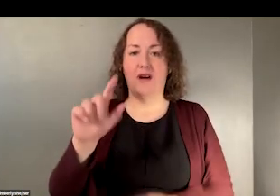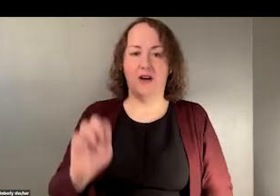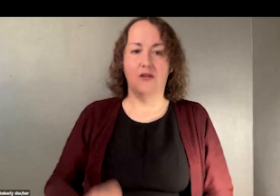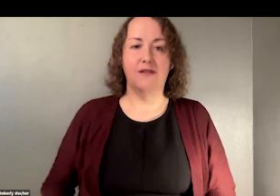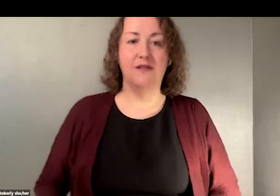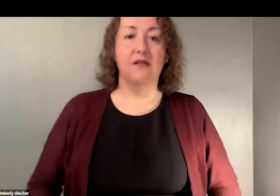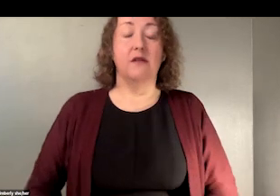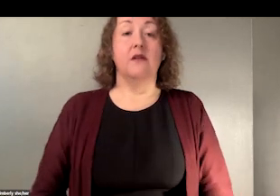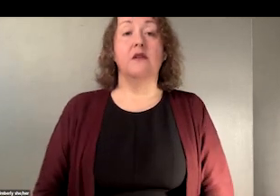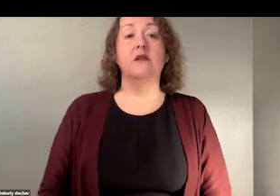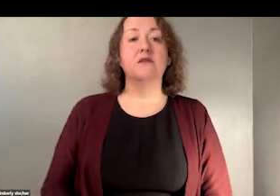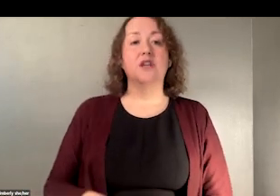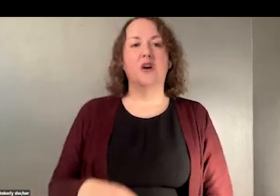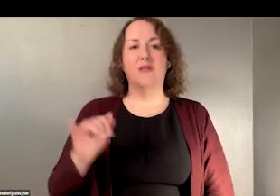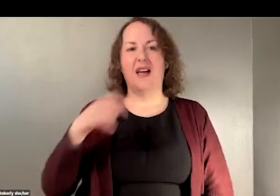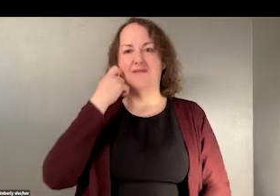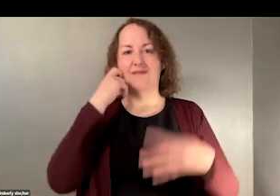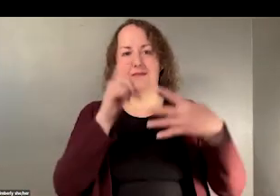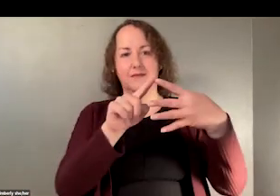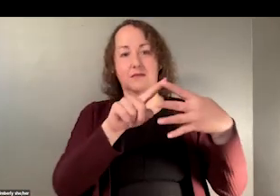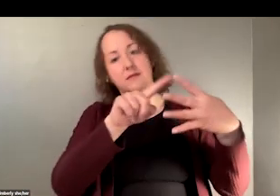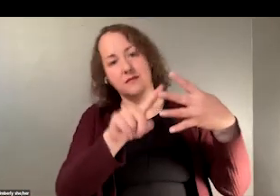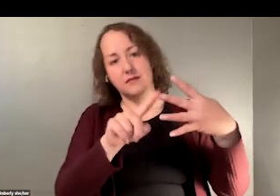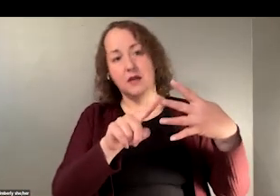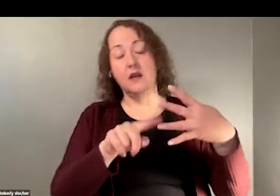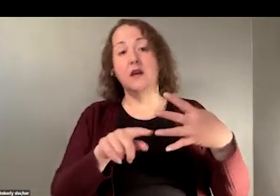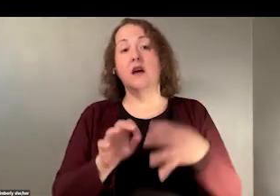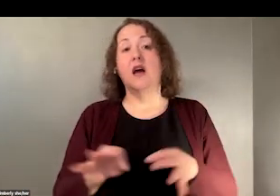For the second bullet here, it's important to note that these reviewers